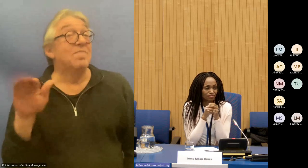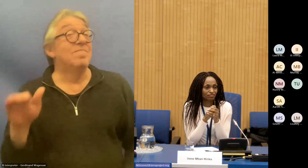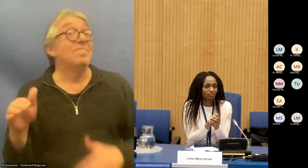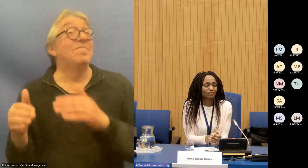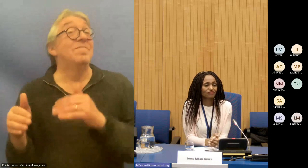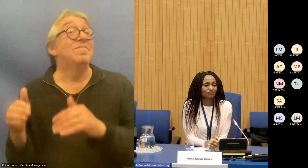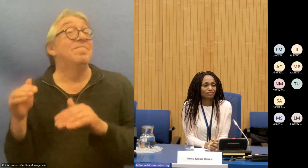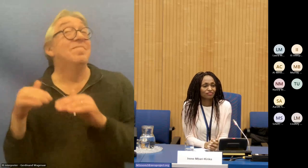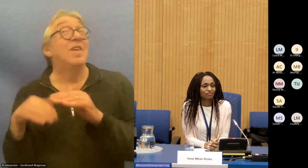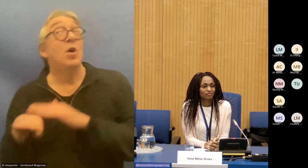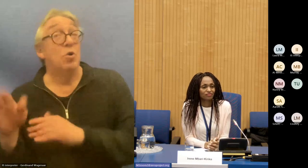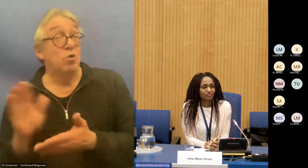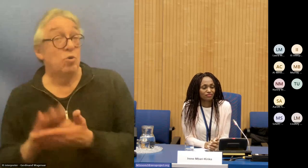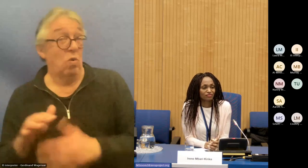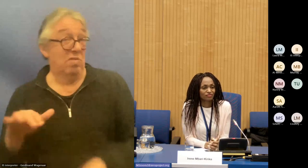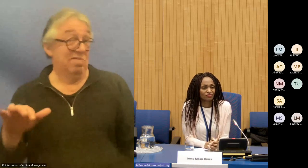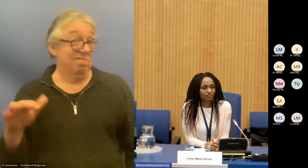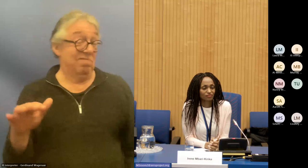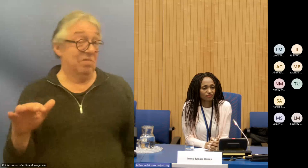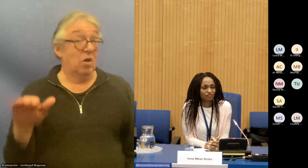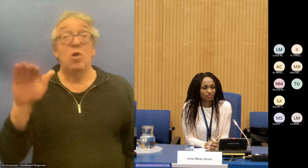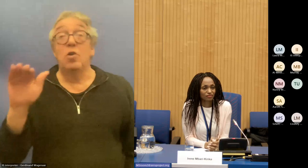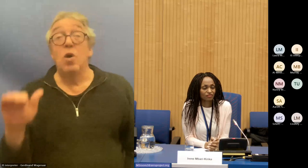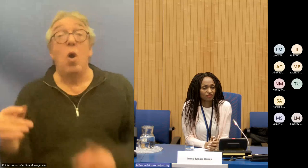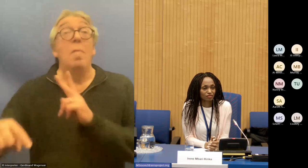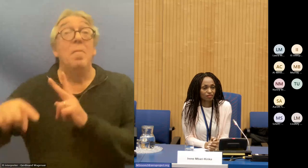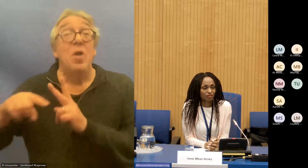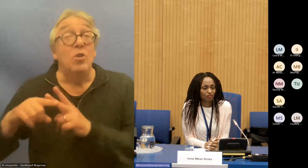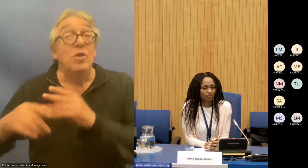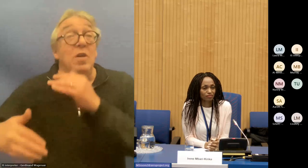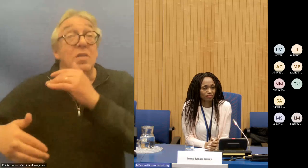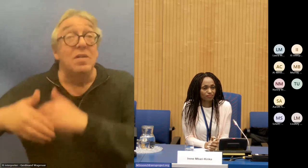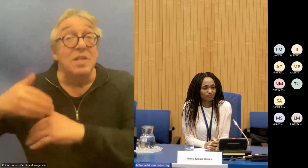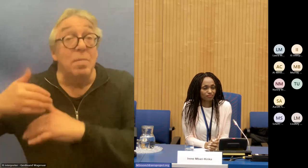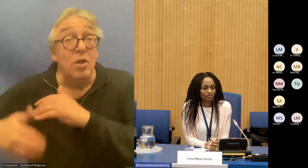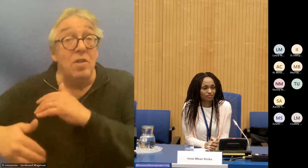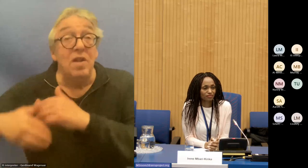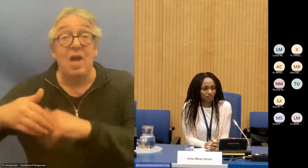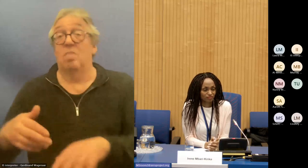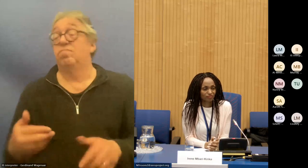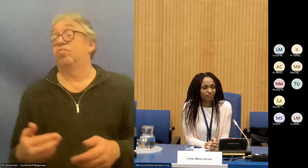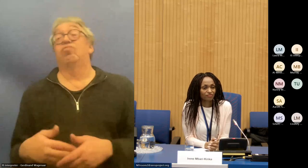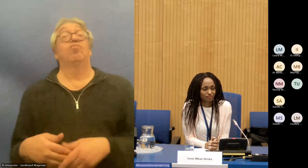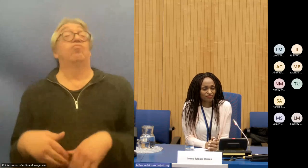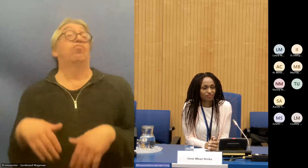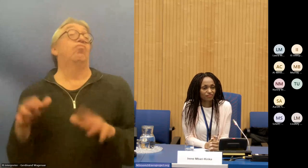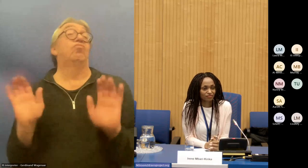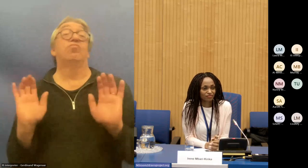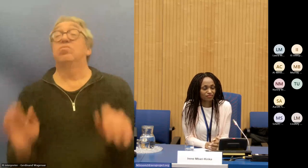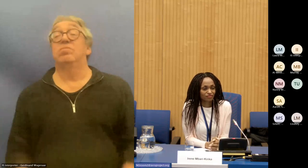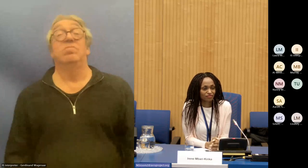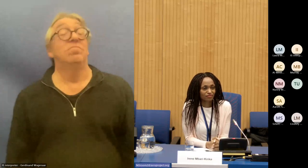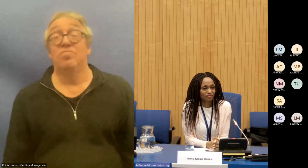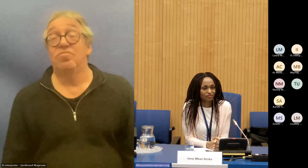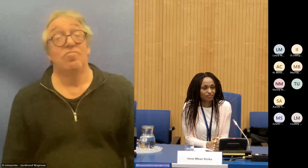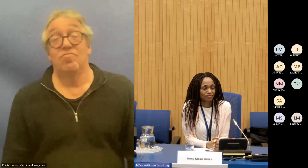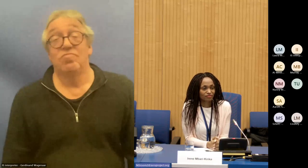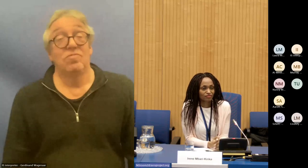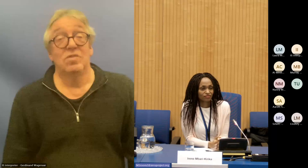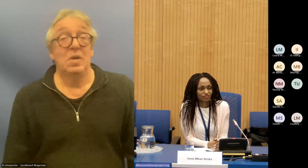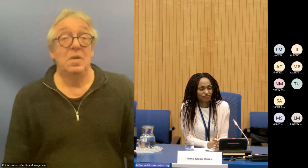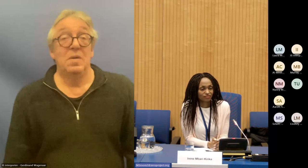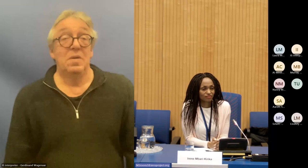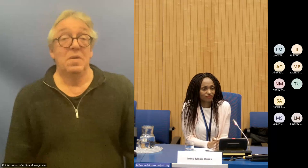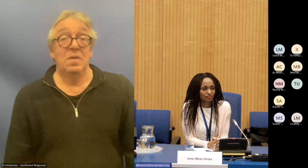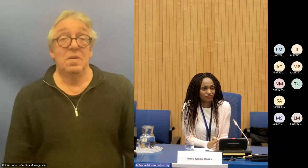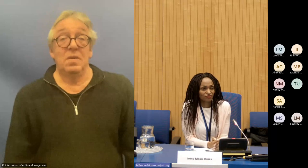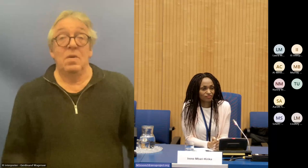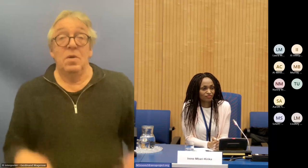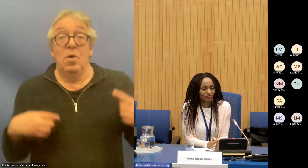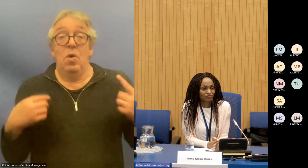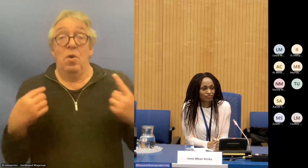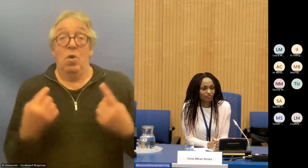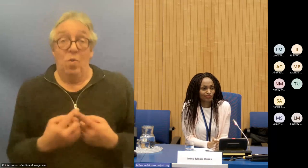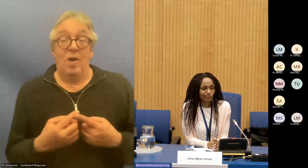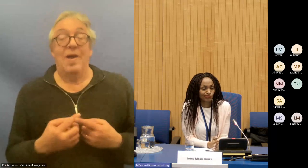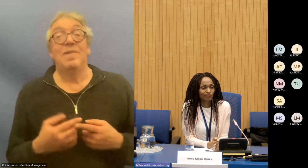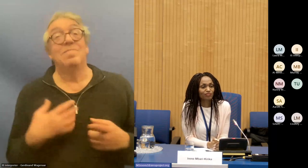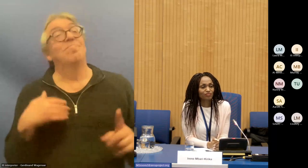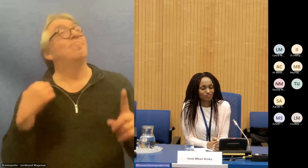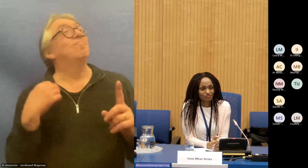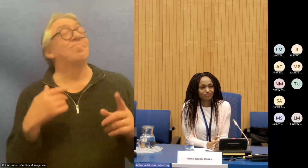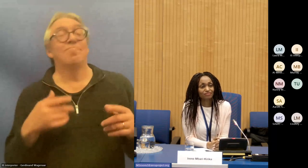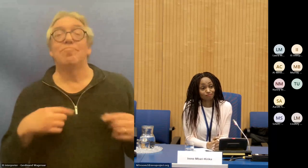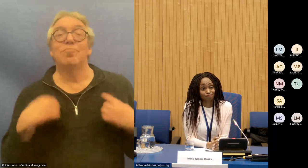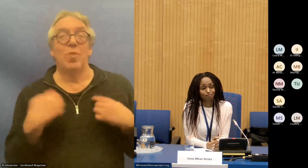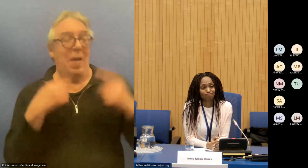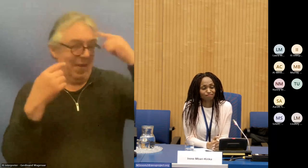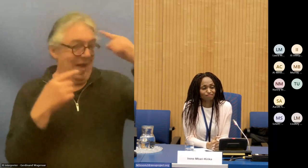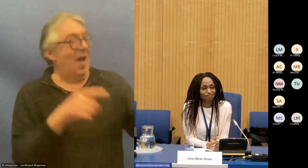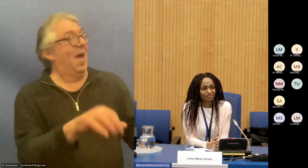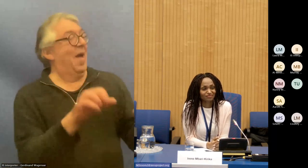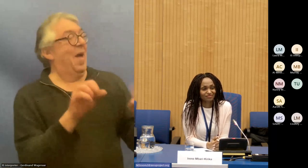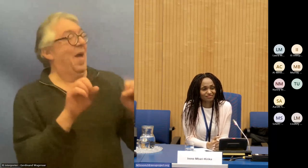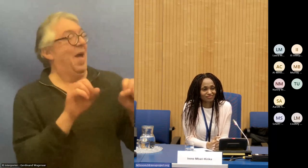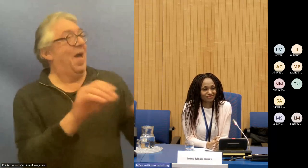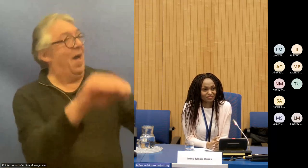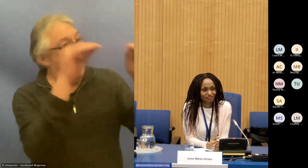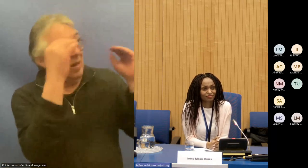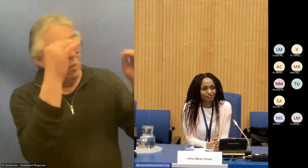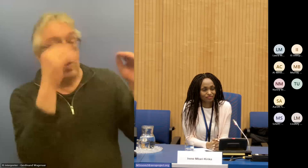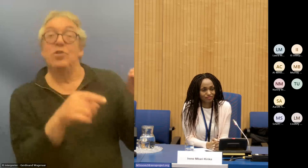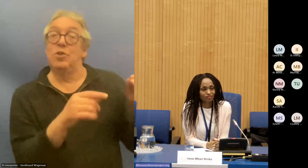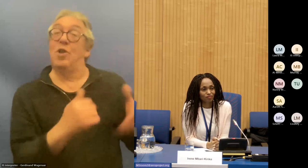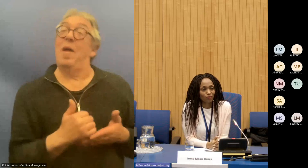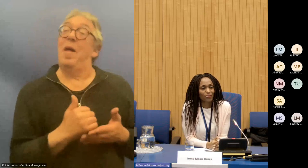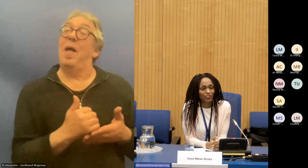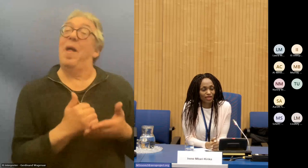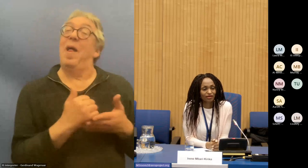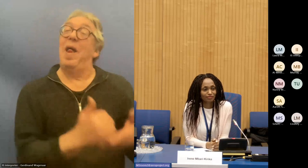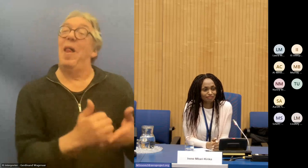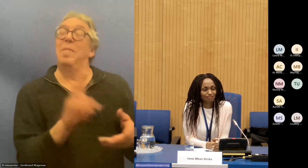different standard. We social political activists look at education as a liberating tool, not just